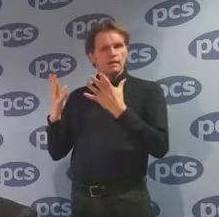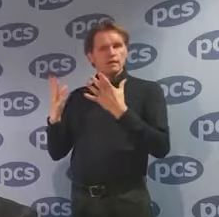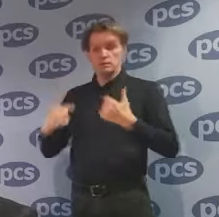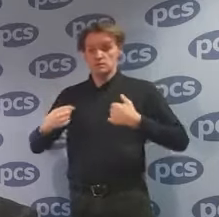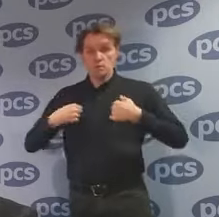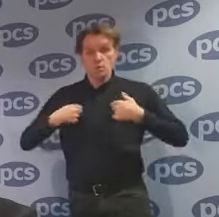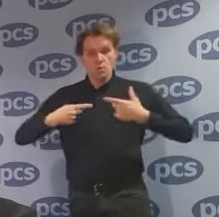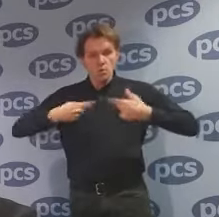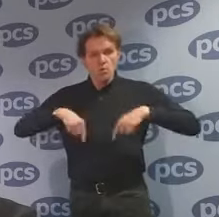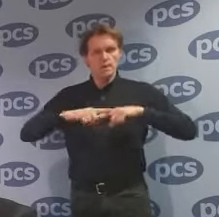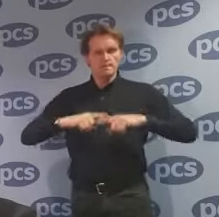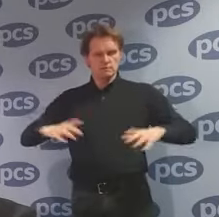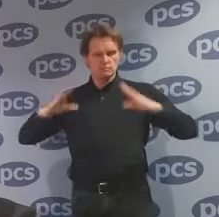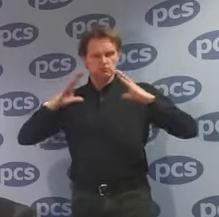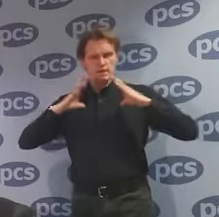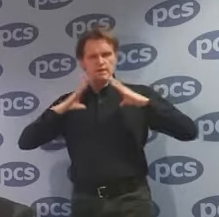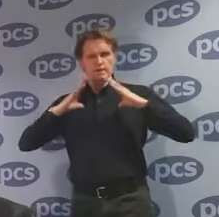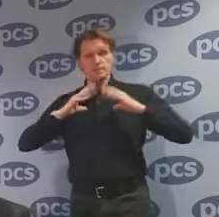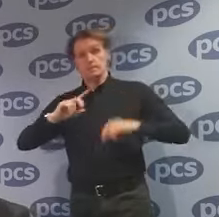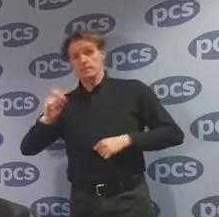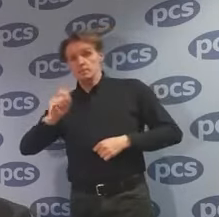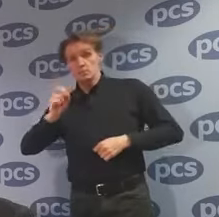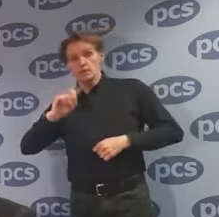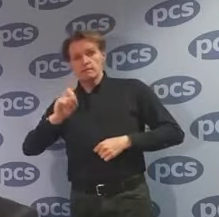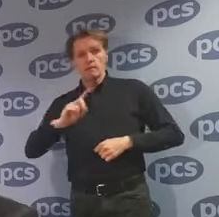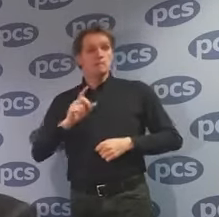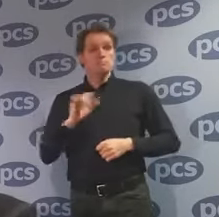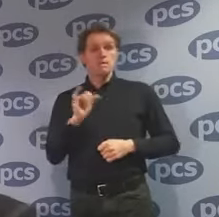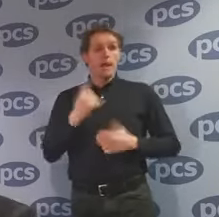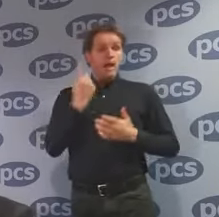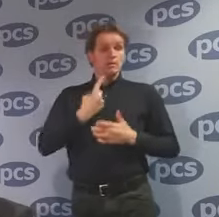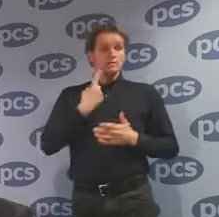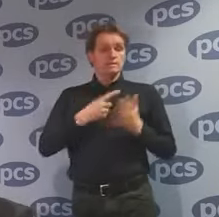whatever we need to do whether that's just PCS, whether that's with some unions,